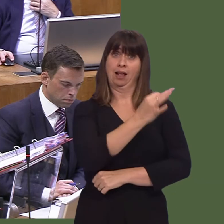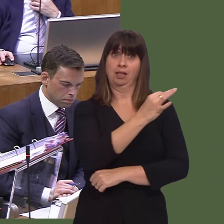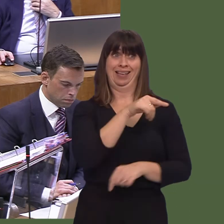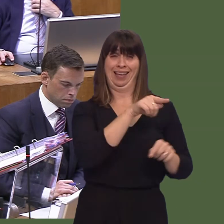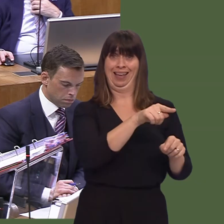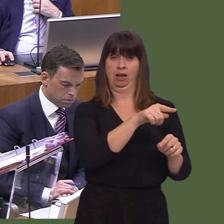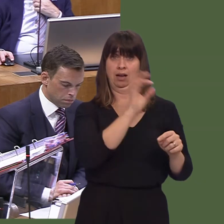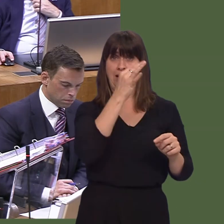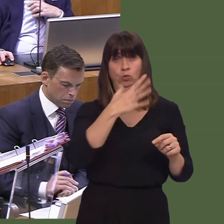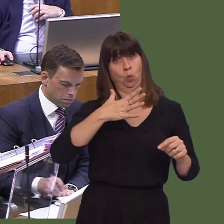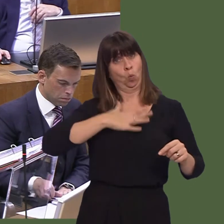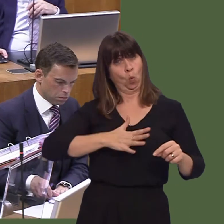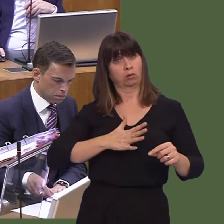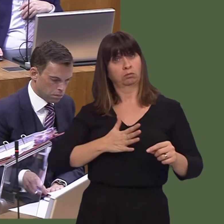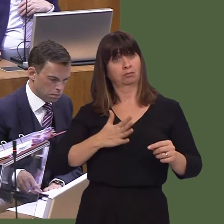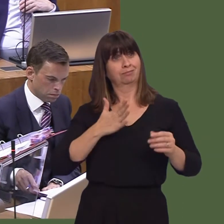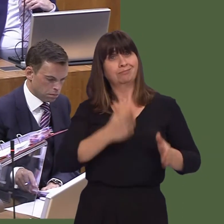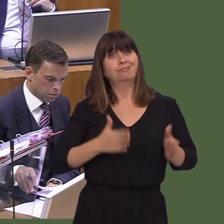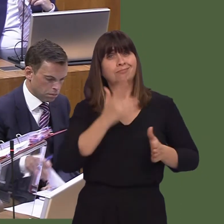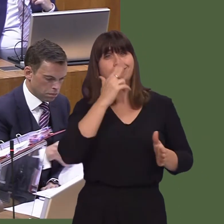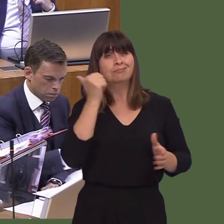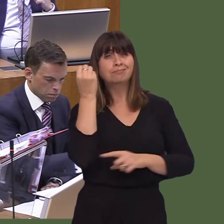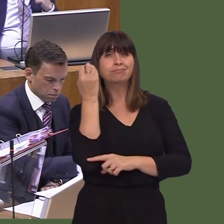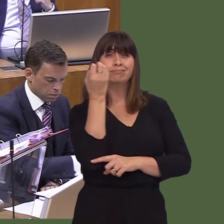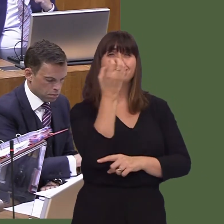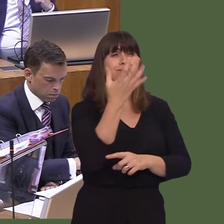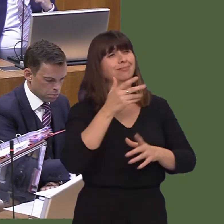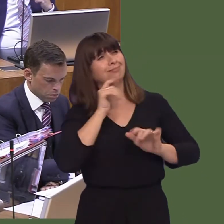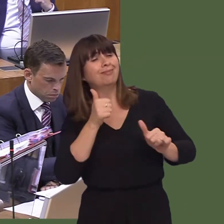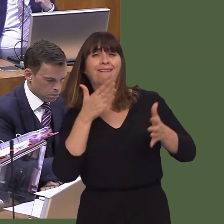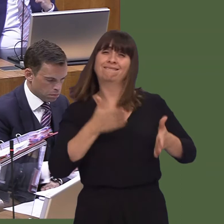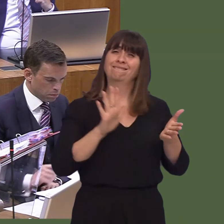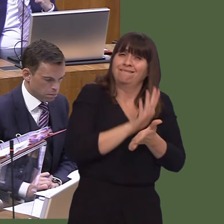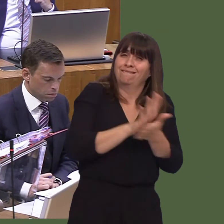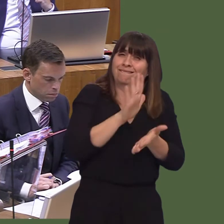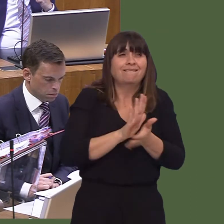railway services along the line, and recognise the importance of building a replacement bridge